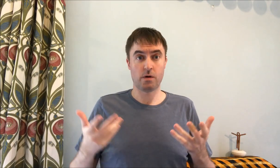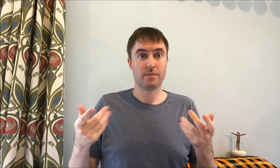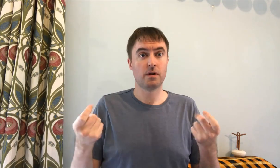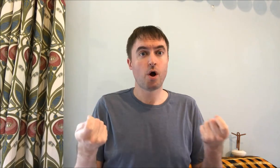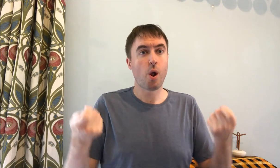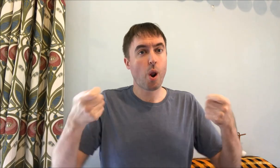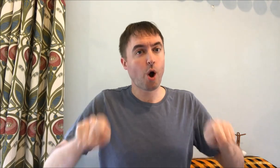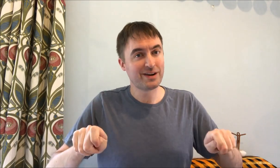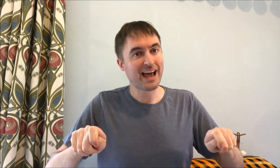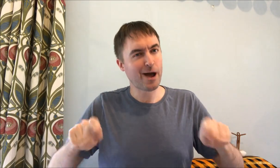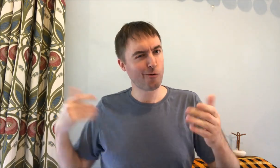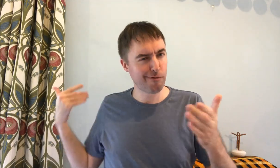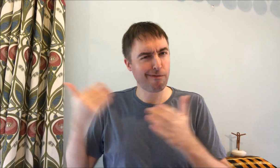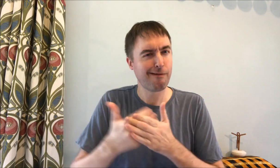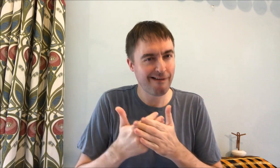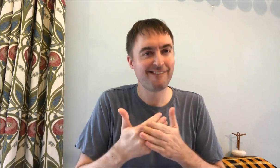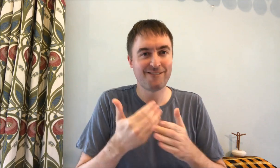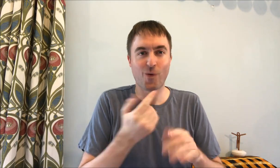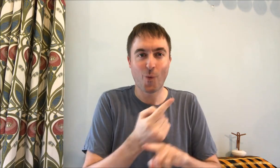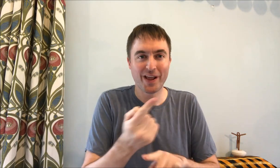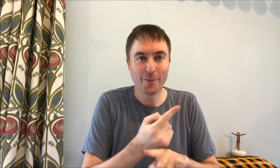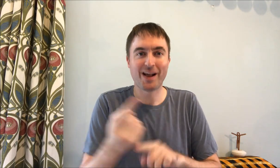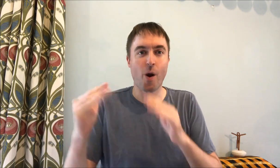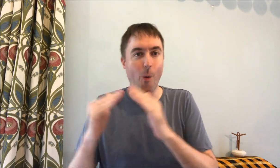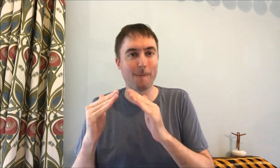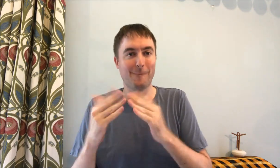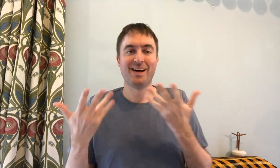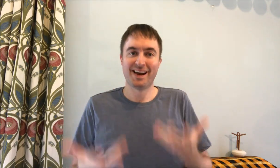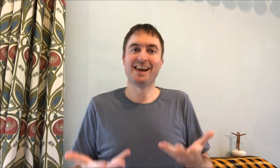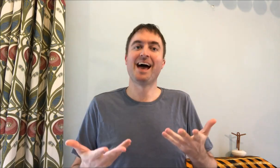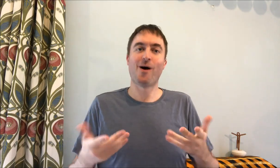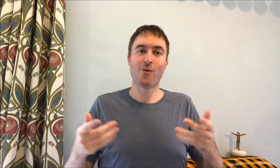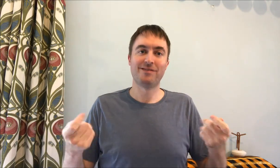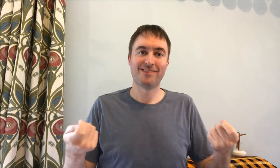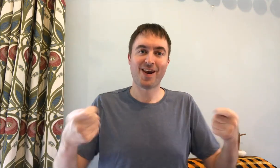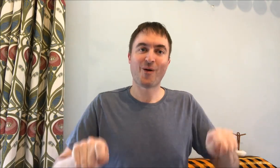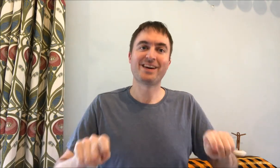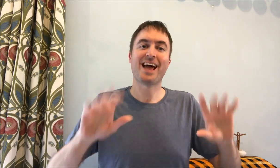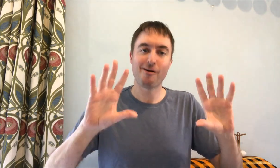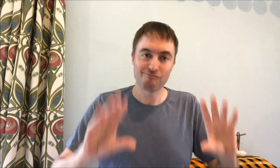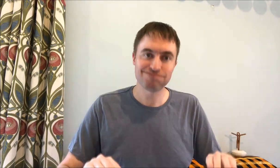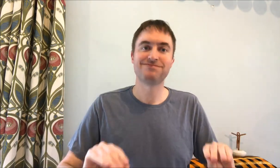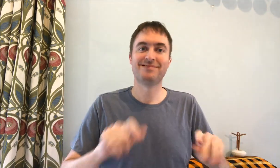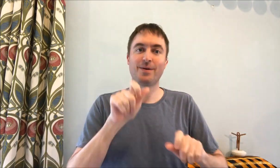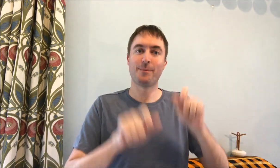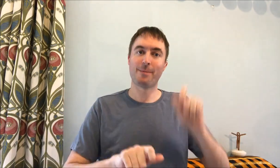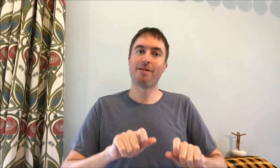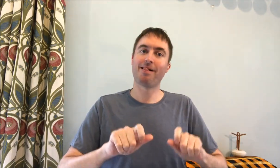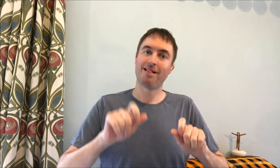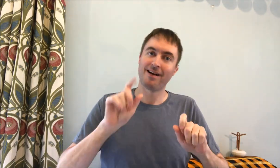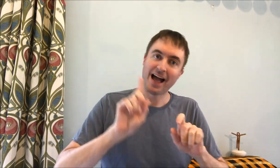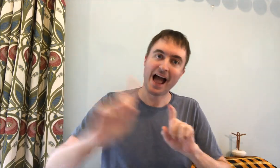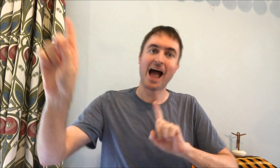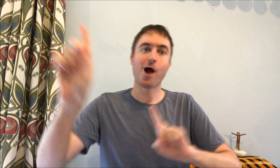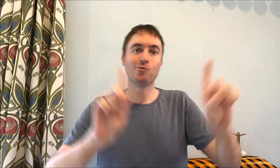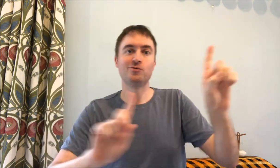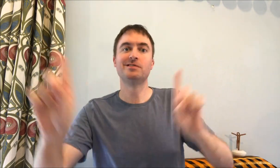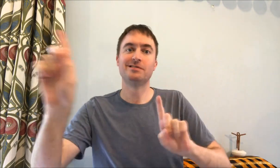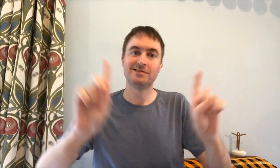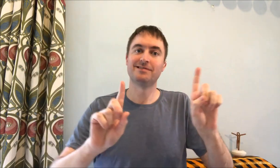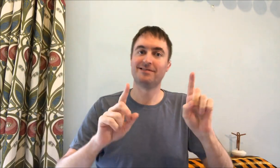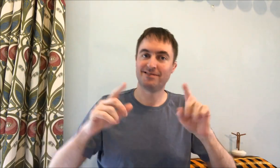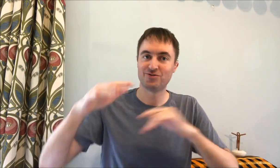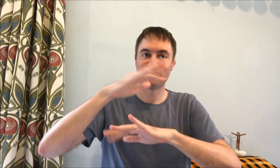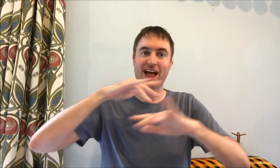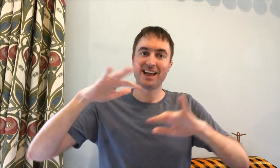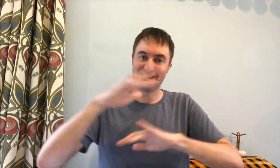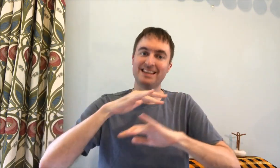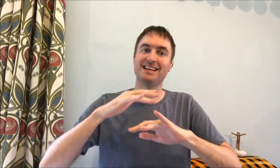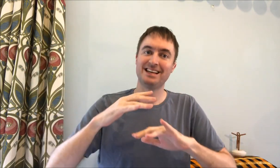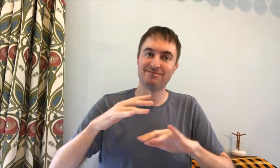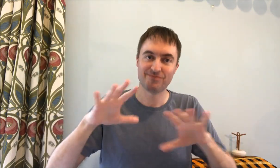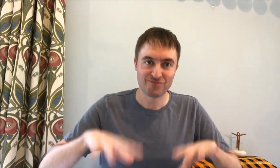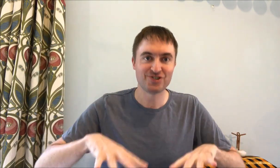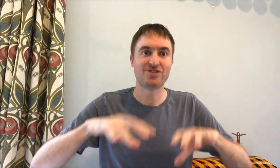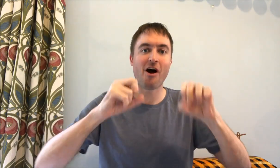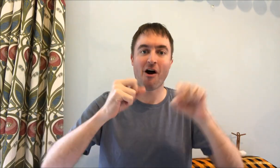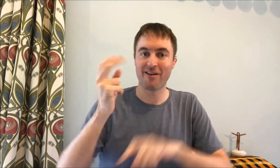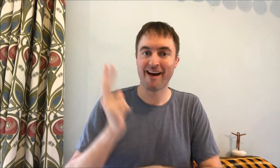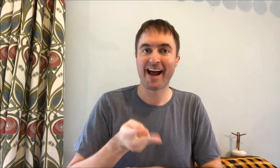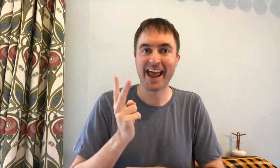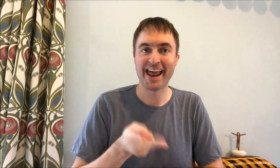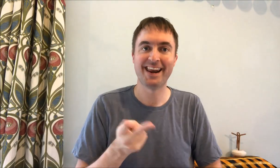Now that lockdown is coming to an end, after several weeks at home, people are starting to venture out again, and our society is re-starting.